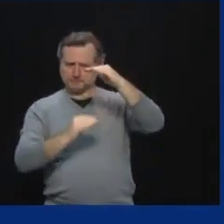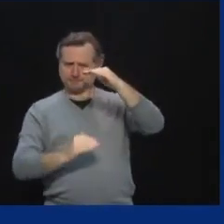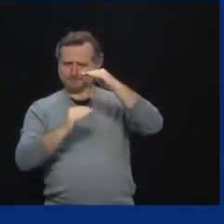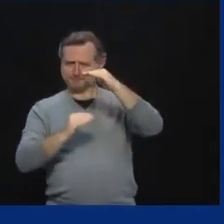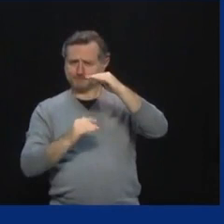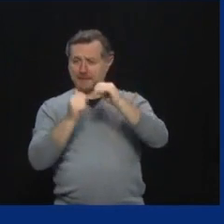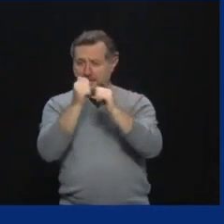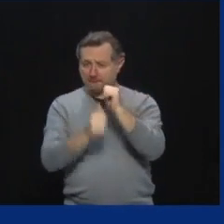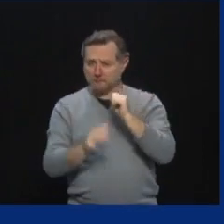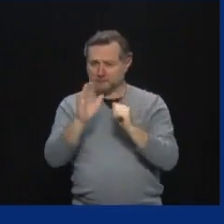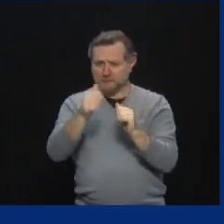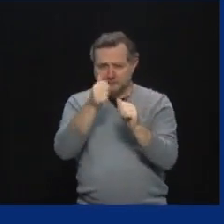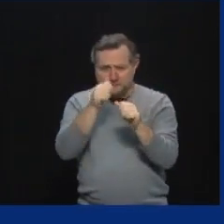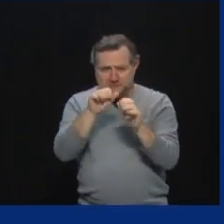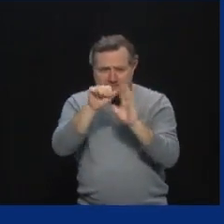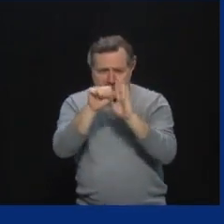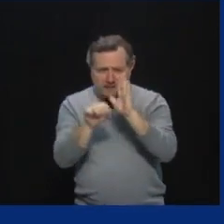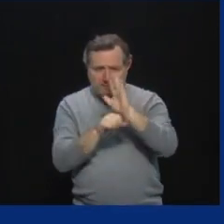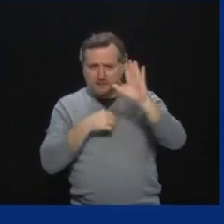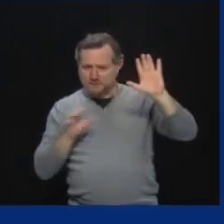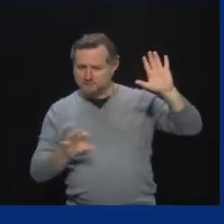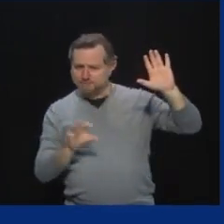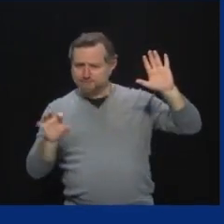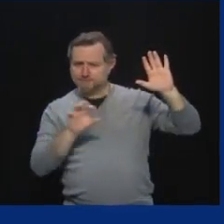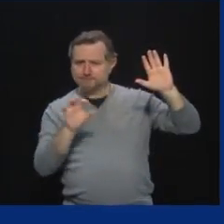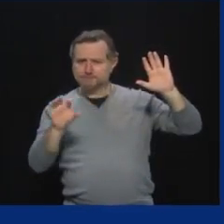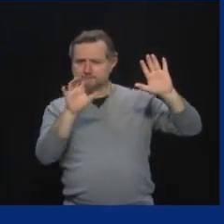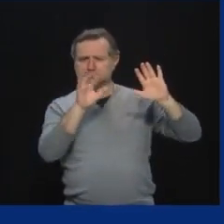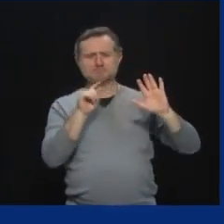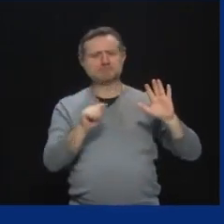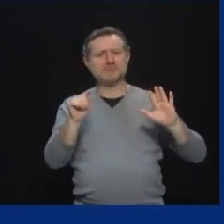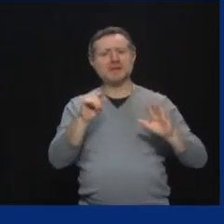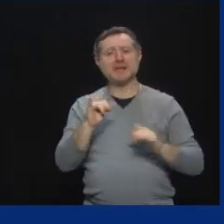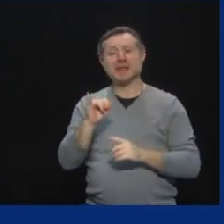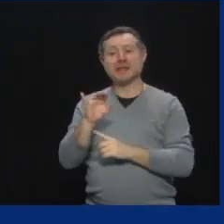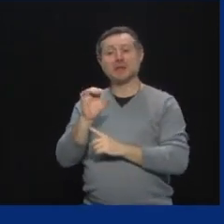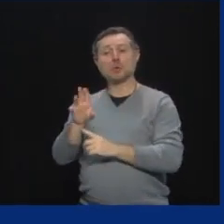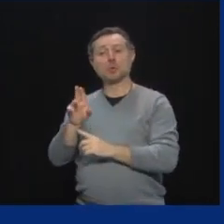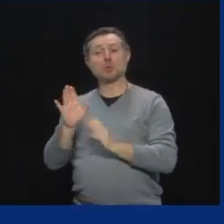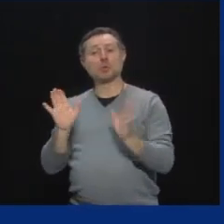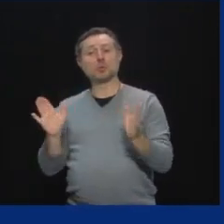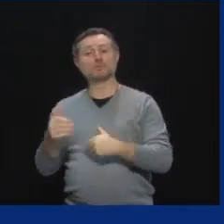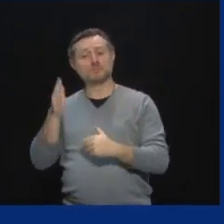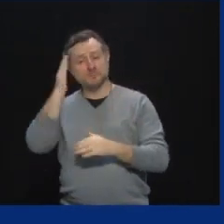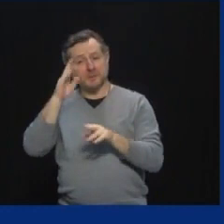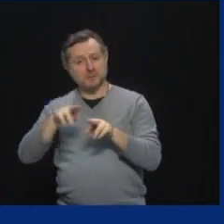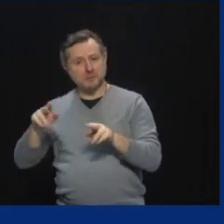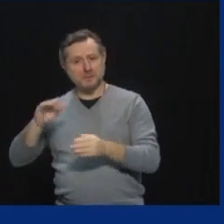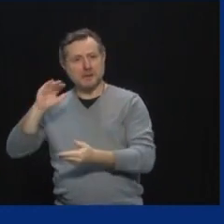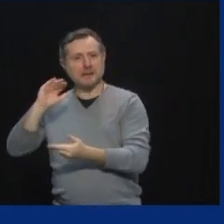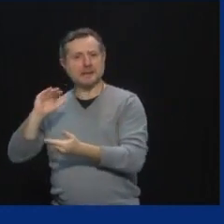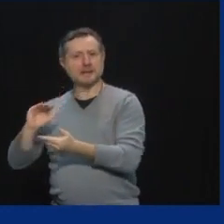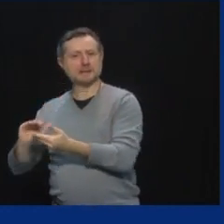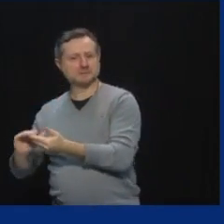we see us a lessening of the availability we will deploy people to help out. We'll find out what's going wrong there and what they need from us